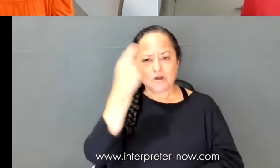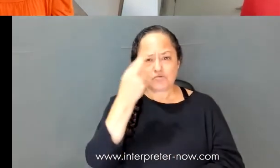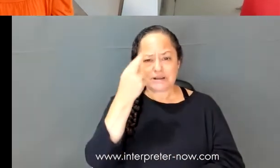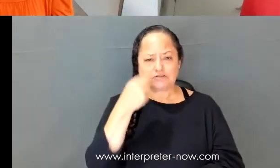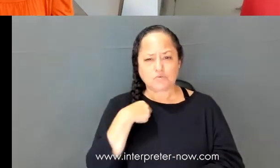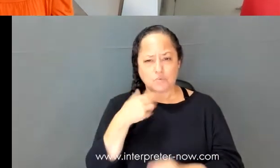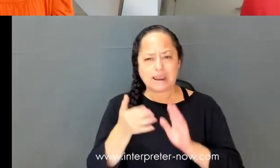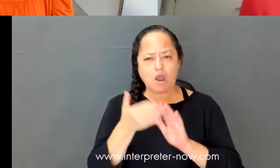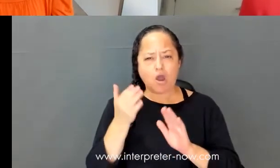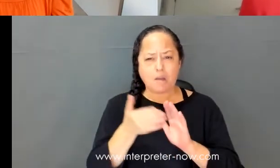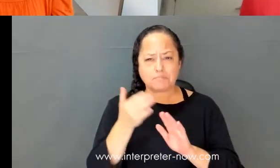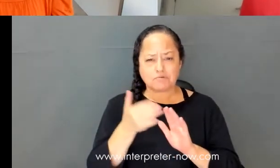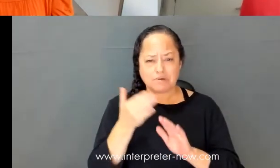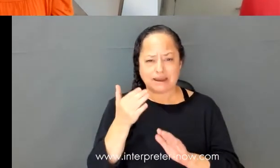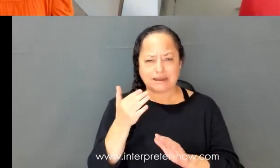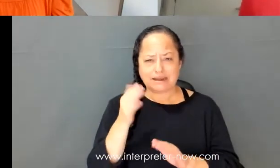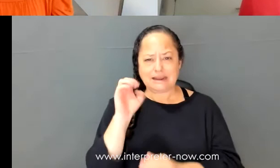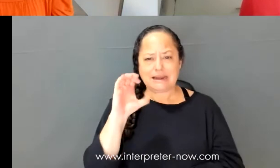in an echo chamber, right?